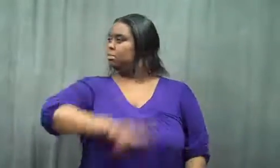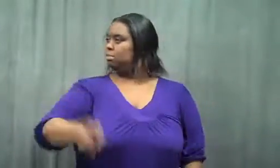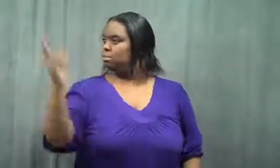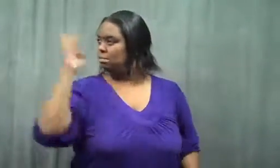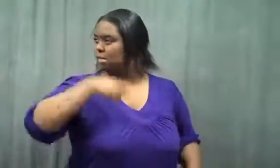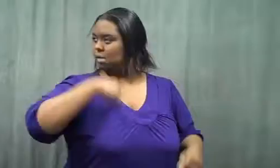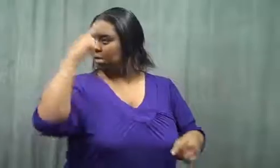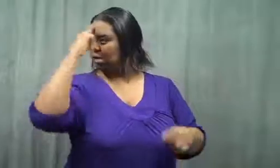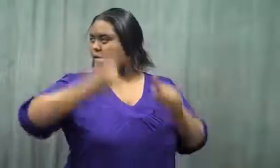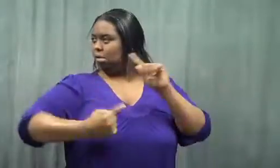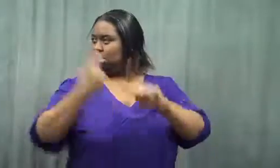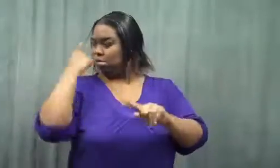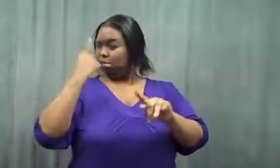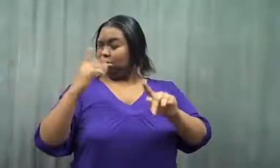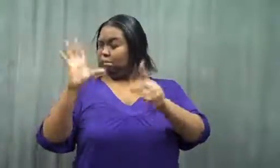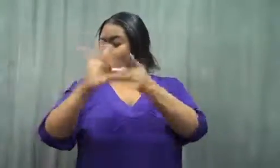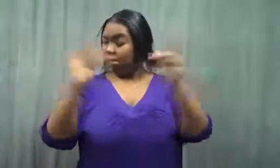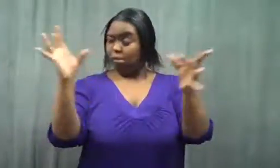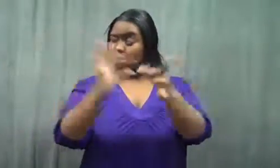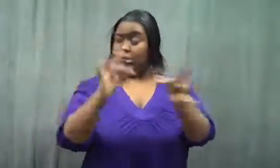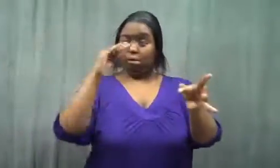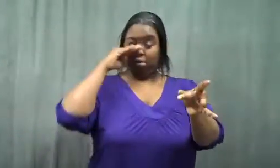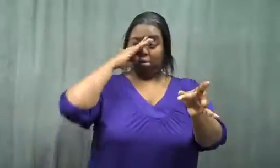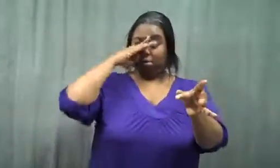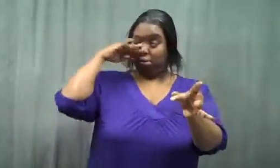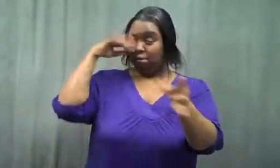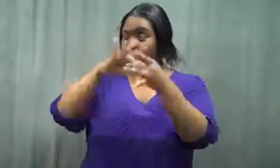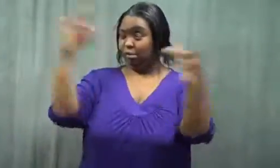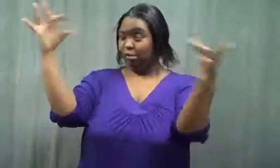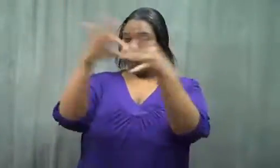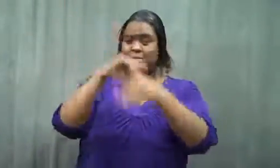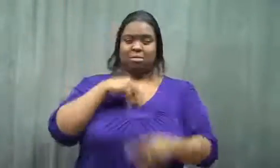and she poked herself in the eye as she talked.